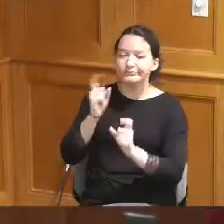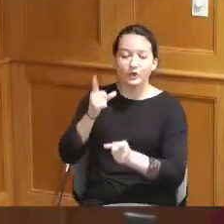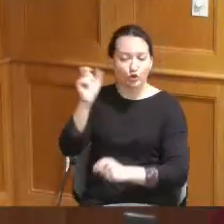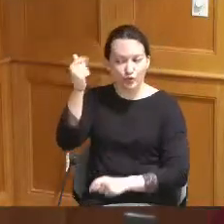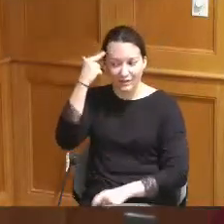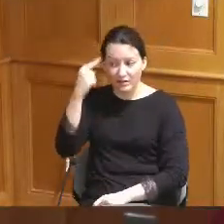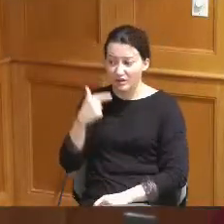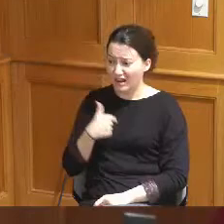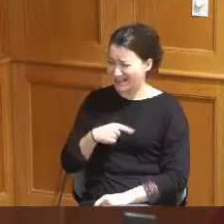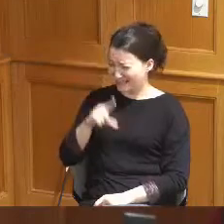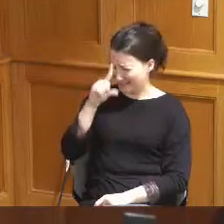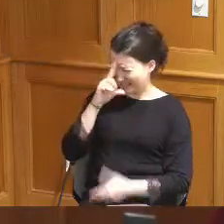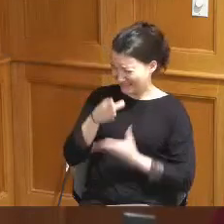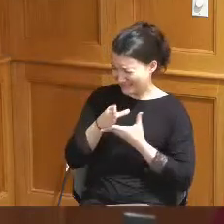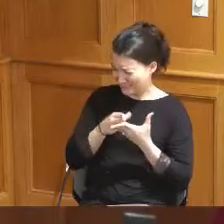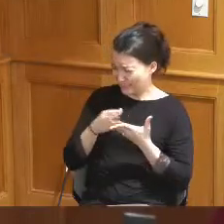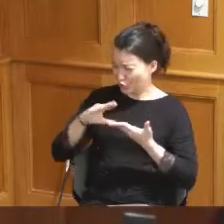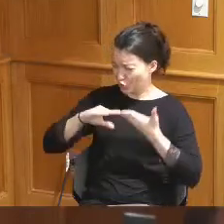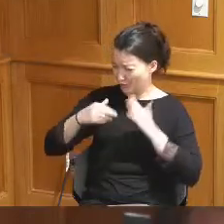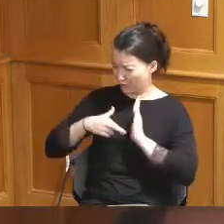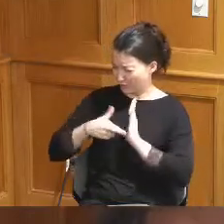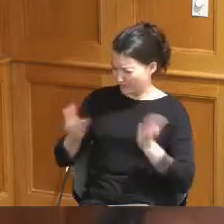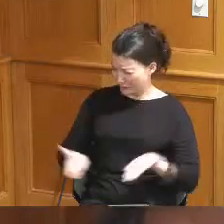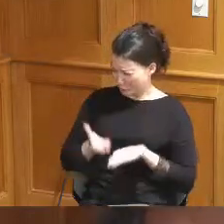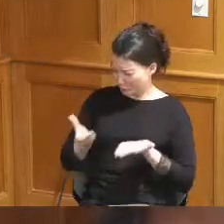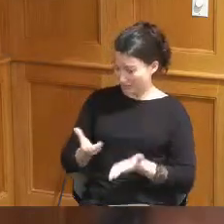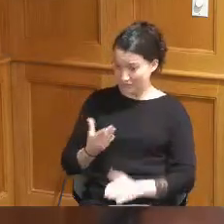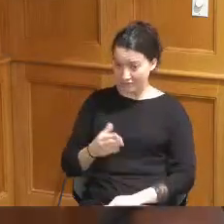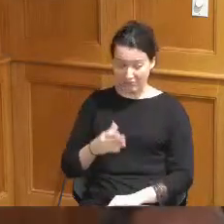believe we've been Community Representatives here so I apologize I haven't looked